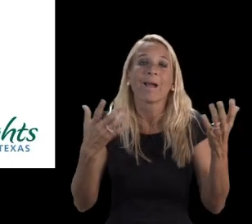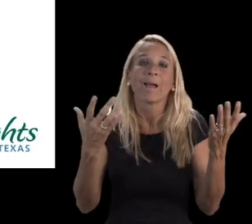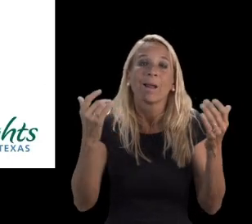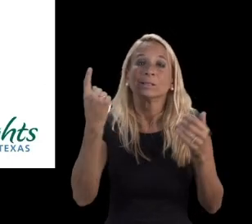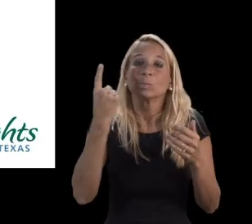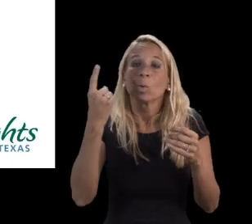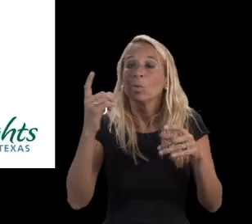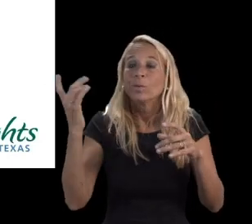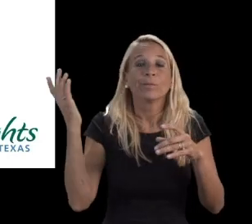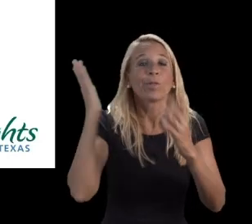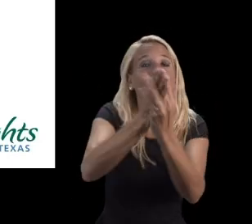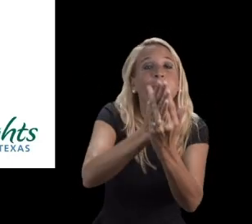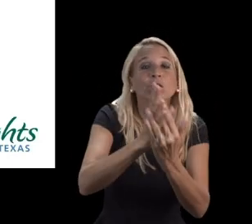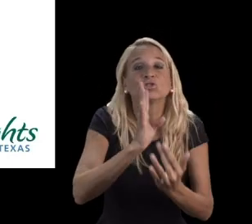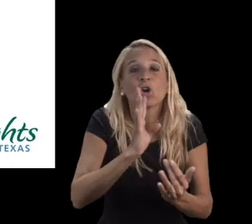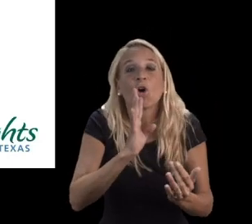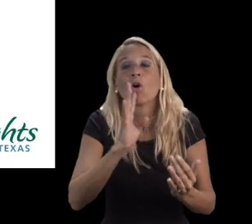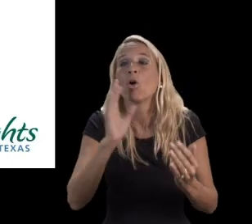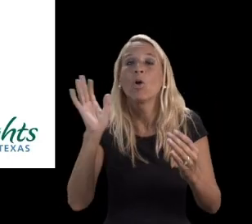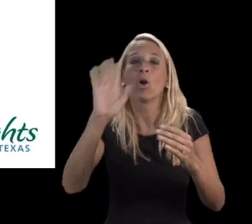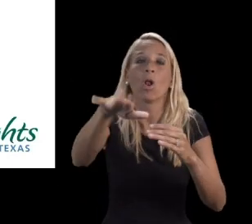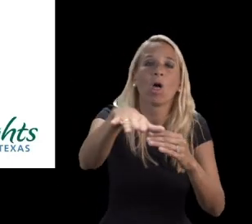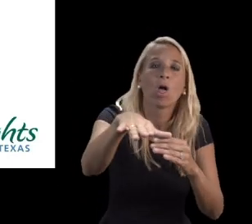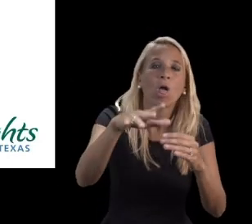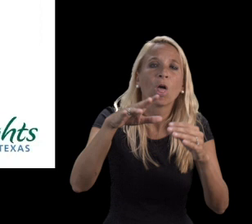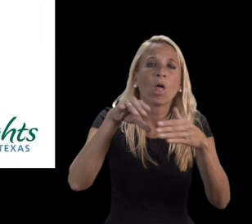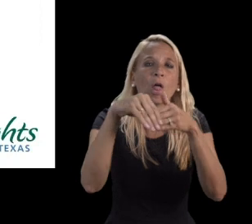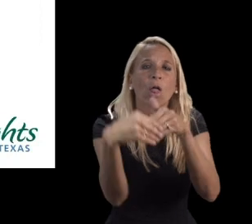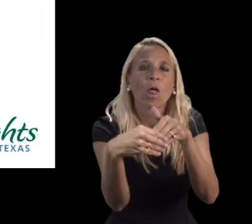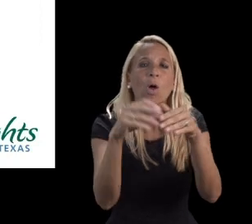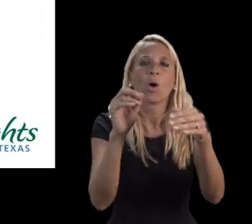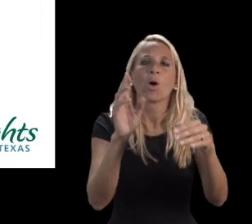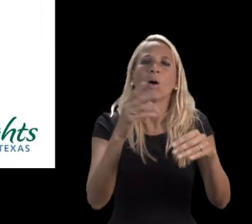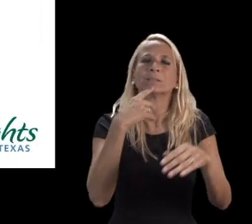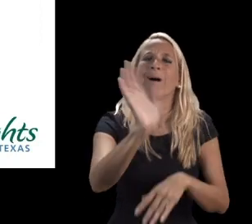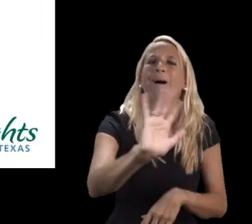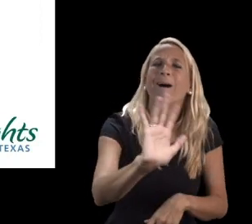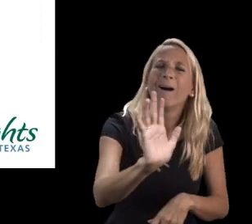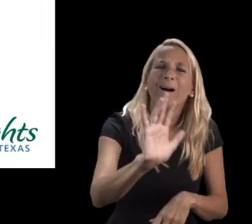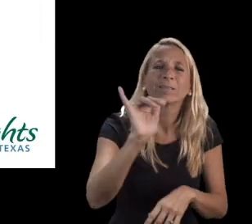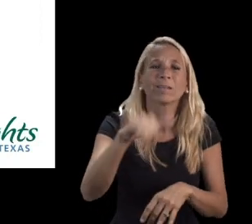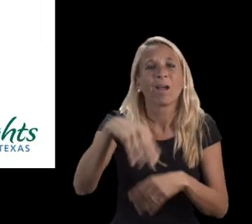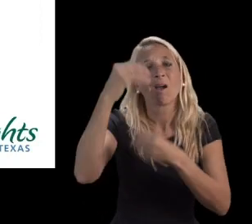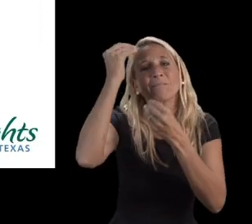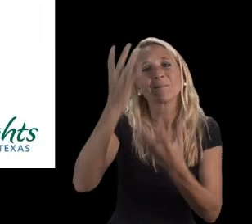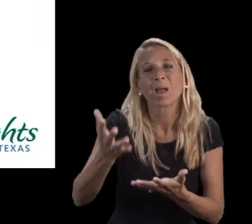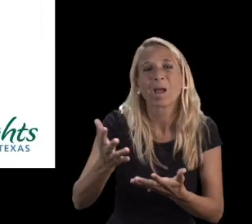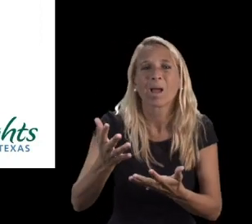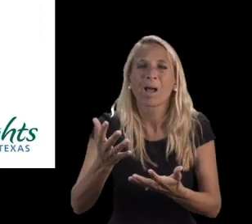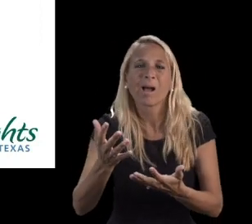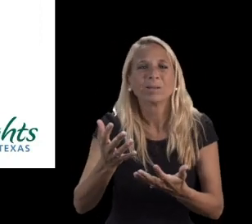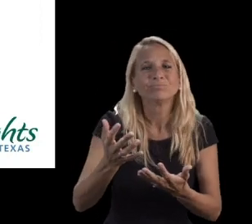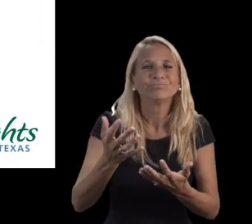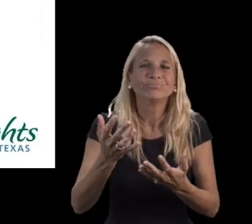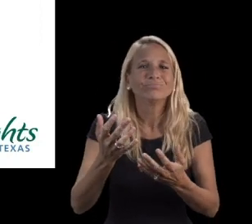without someone talking over you or tending to interrupt you or saying that this information can't be perceived